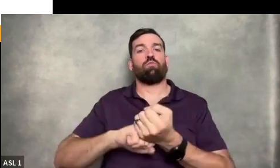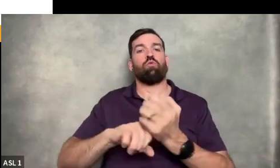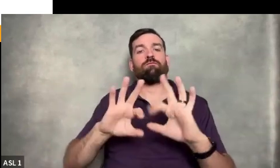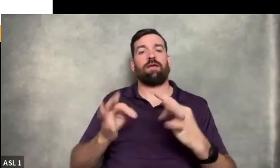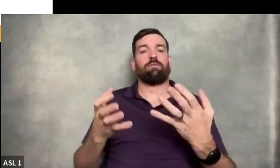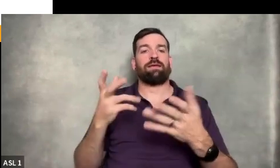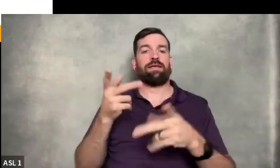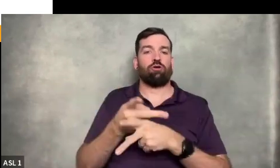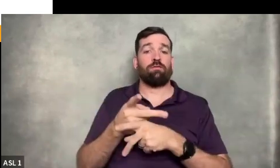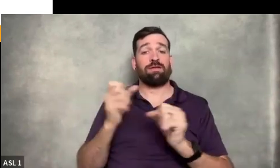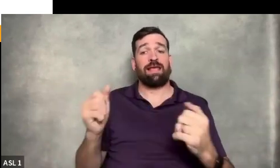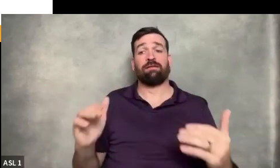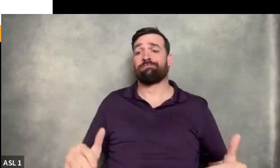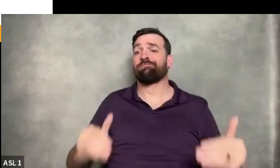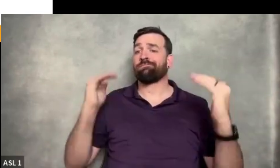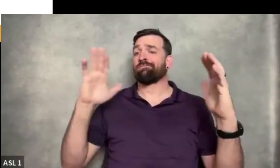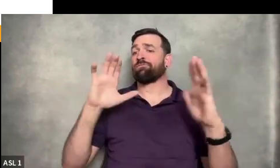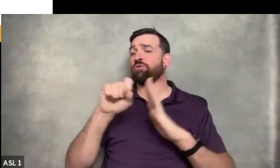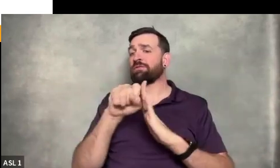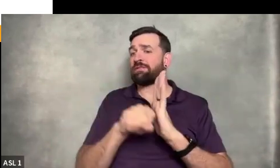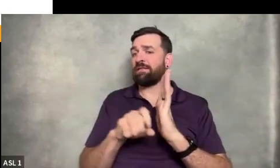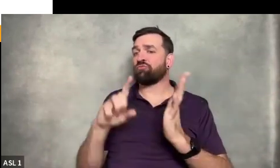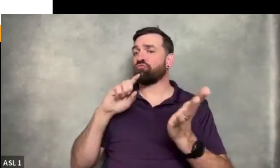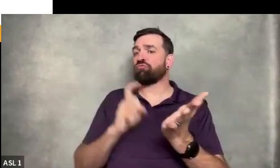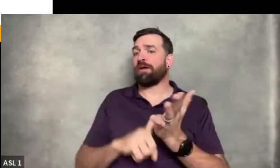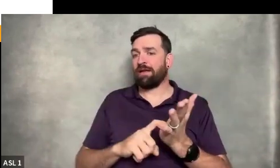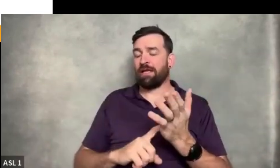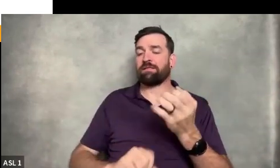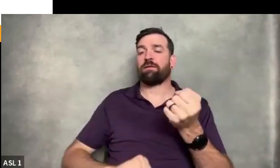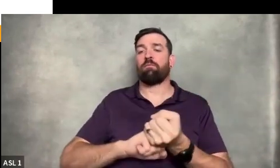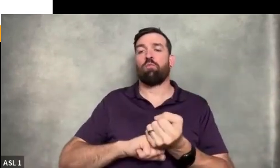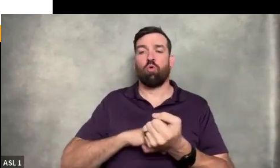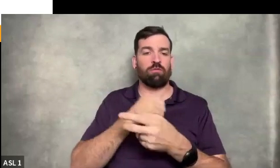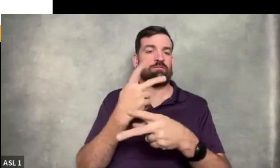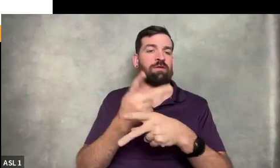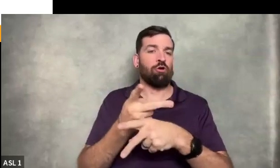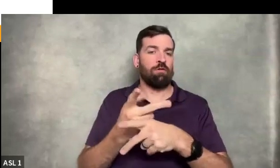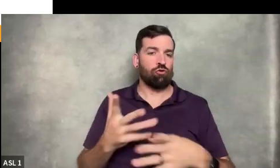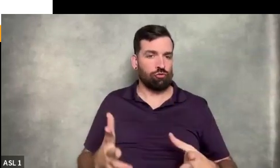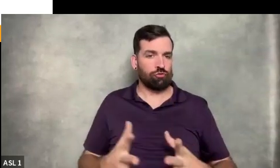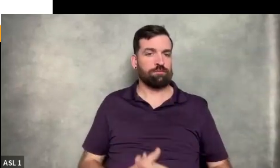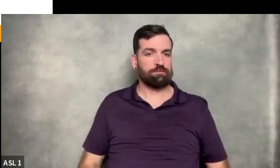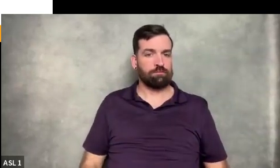advance your state's ability to better recognize and support family caregivers; and removed: